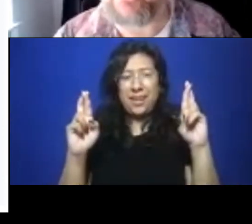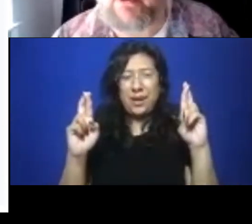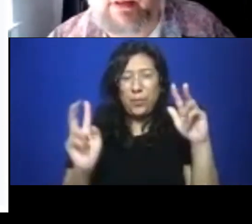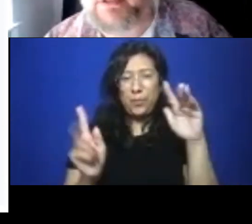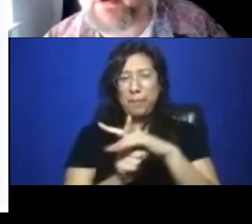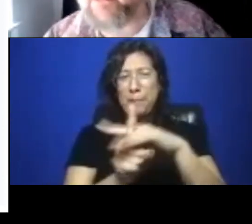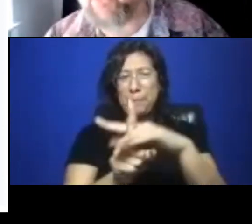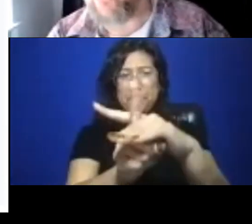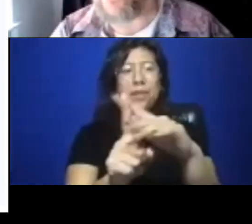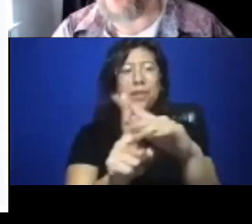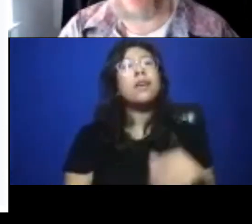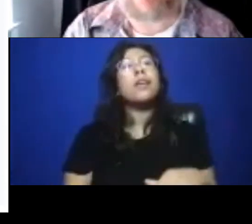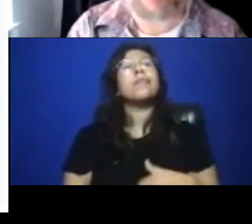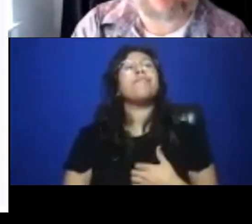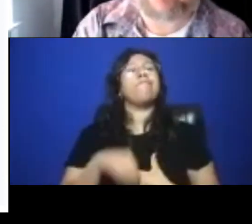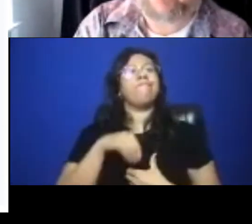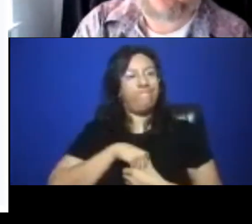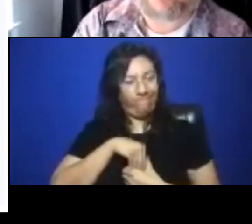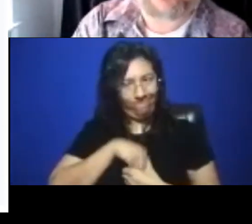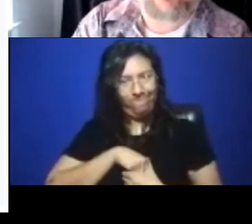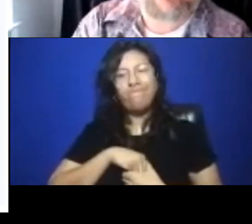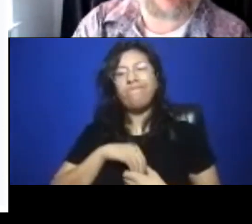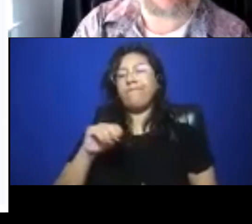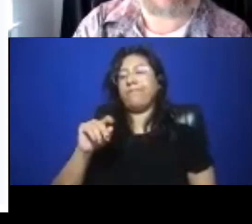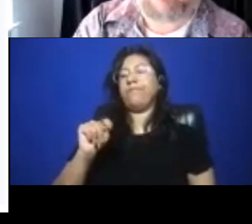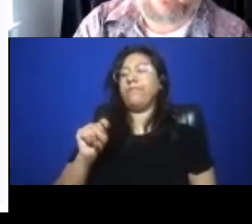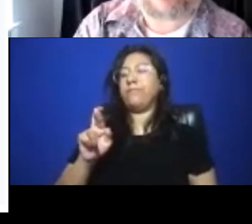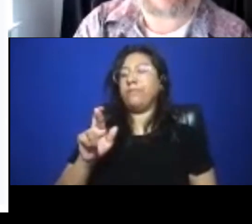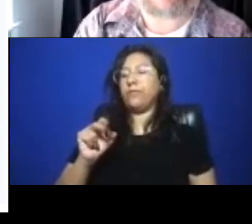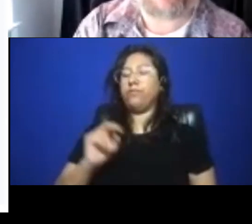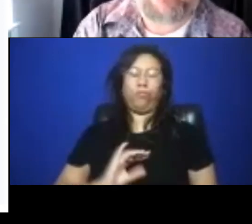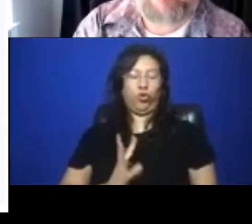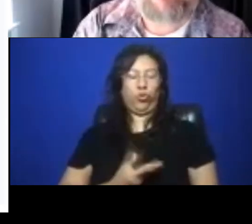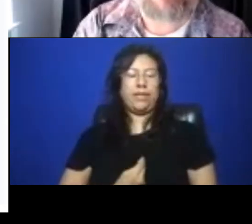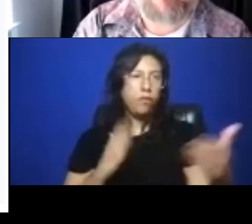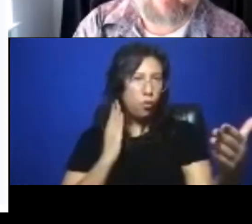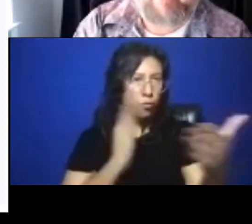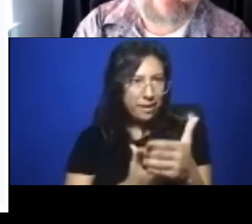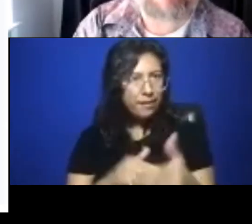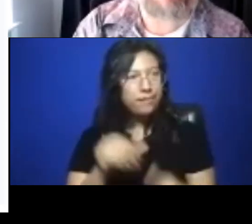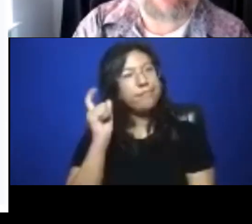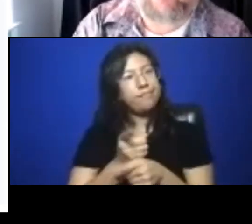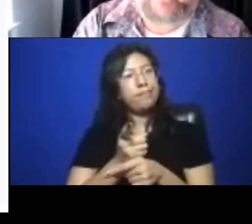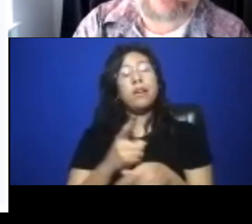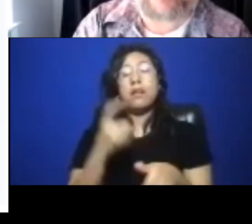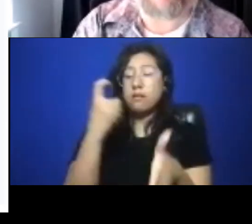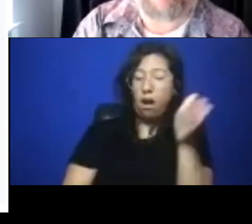So internalized transphobia, yes. Insurance cost, funding.